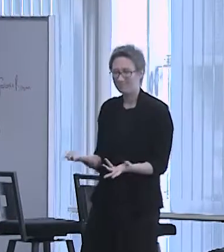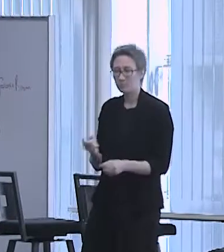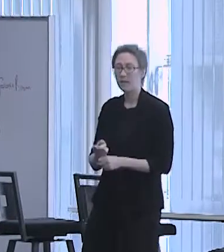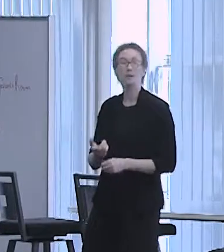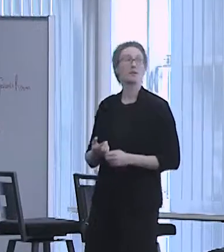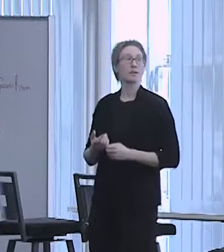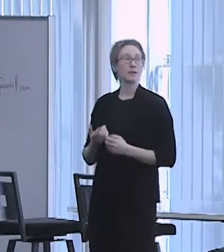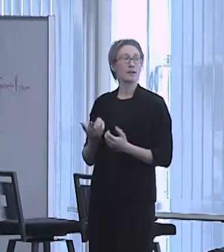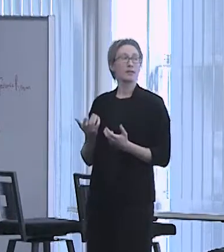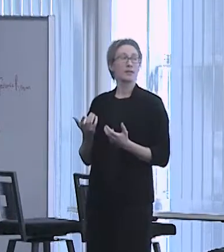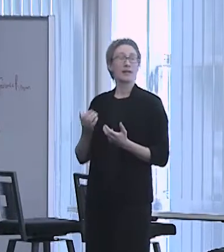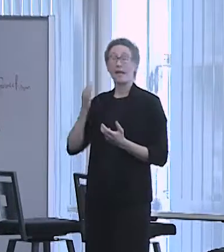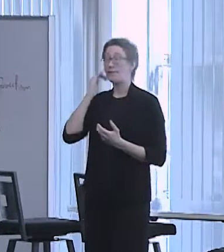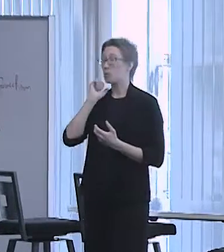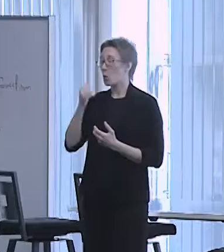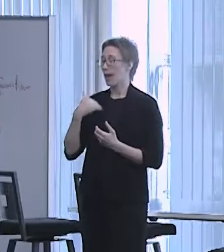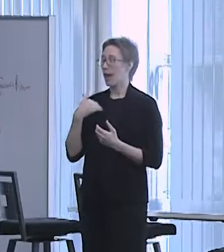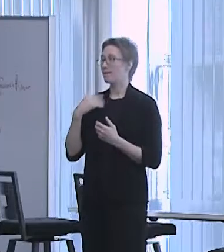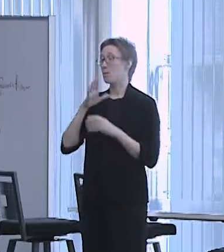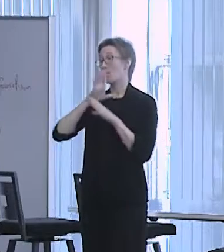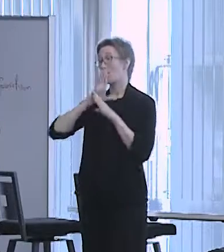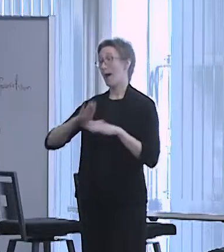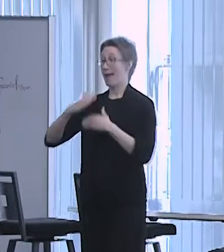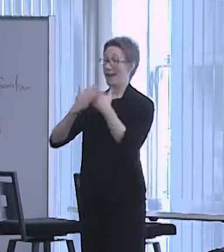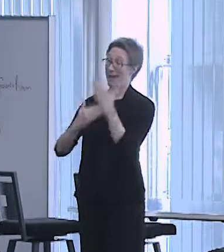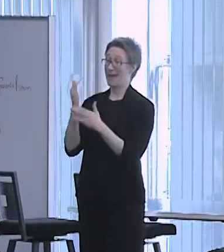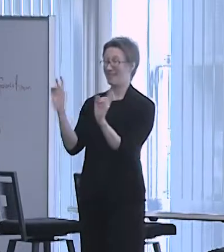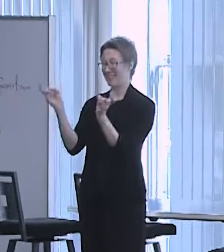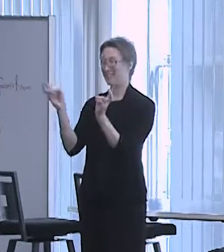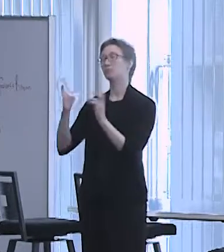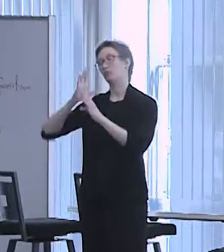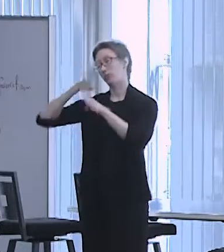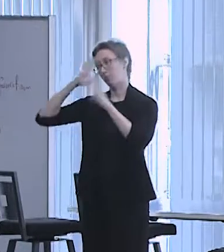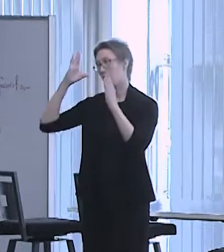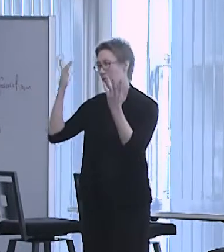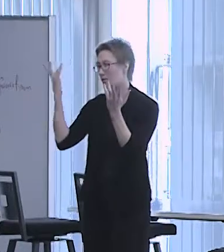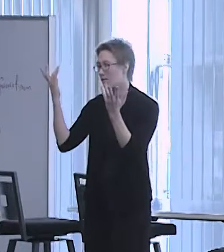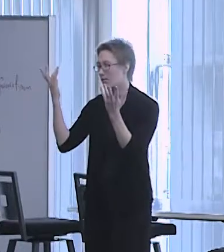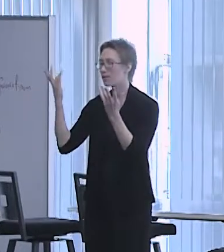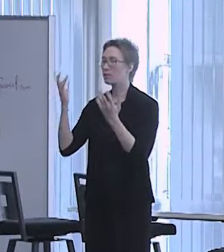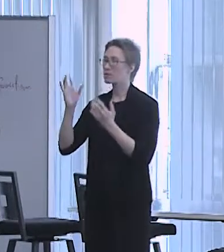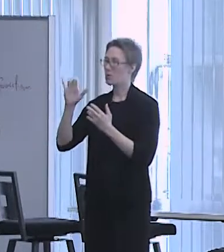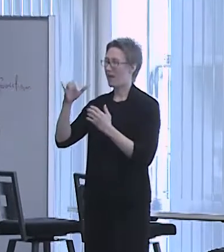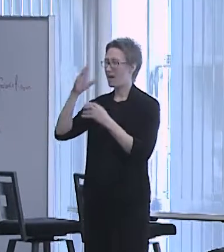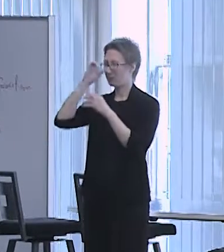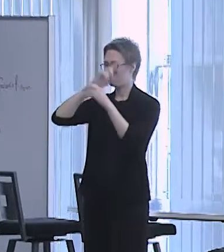If you don't have quiet hands, you're in trouble. So it was hard.